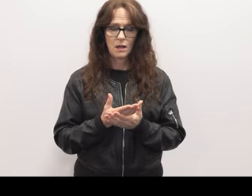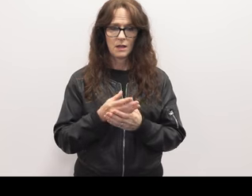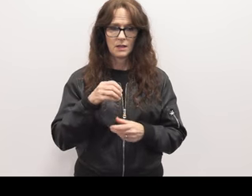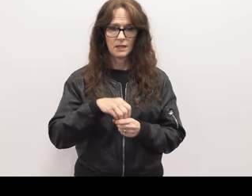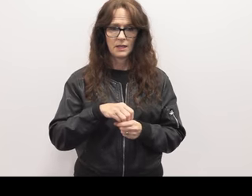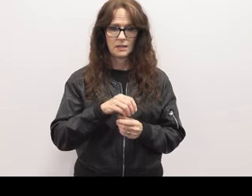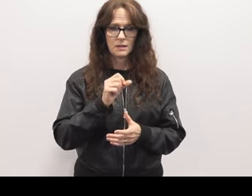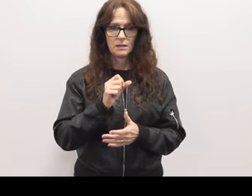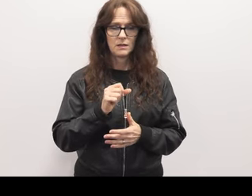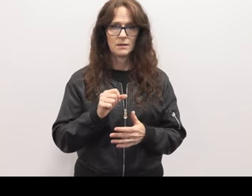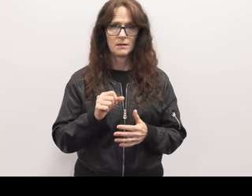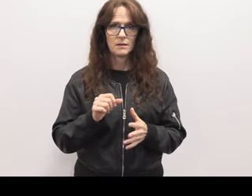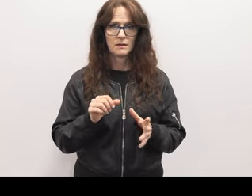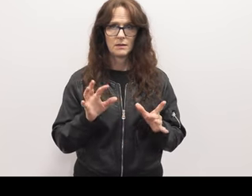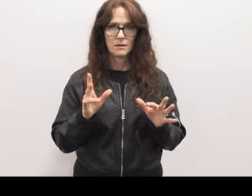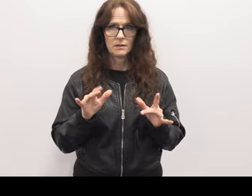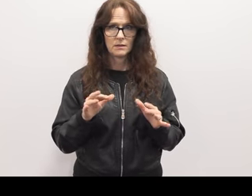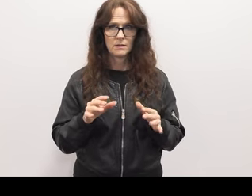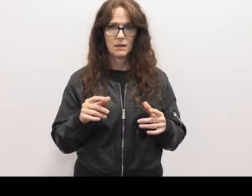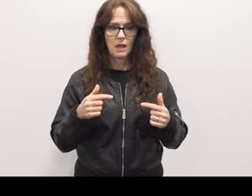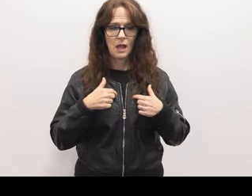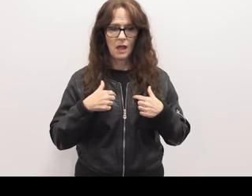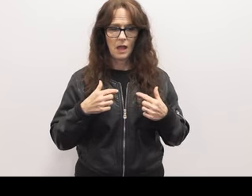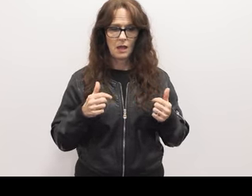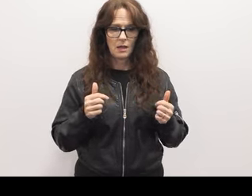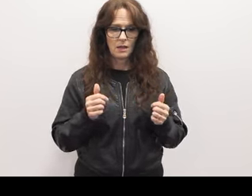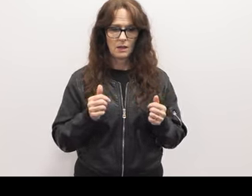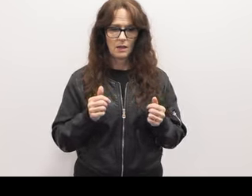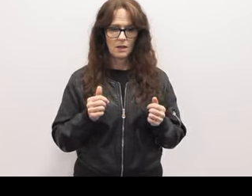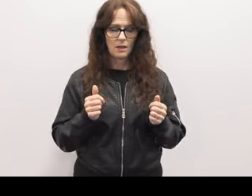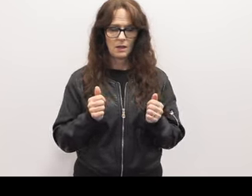if I'm with five, then it has to have one involved as well.